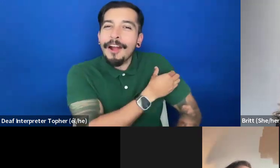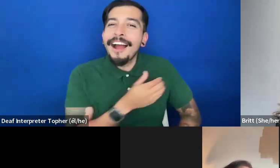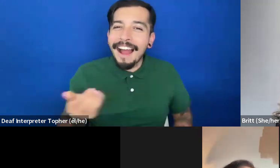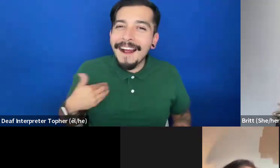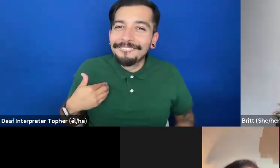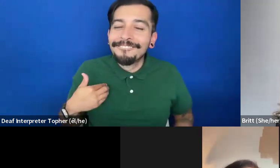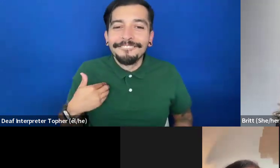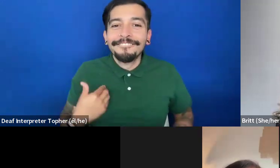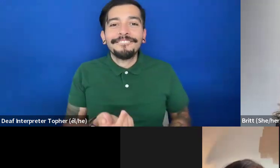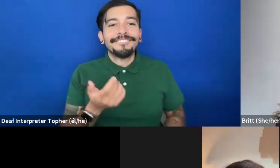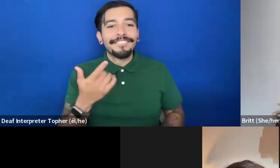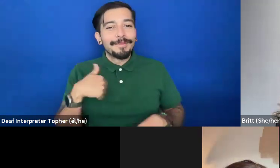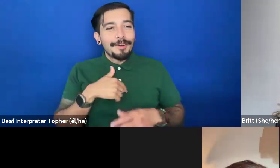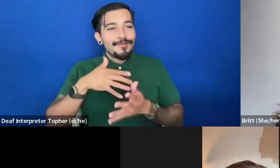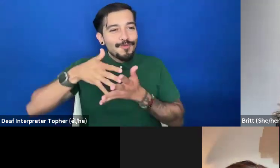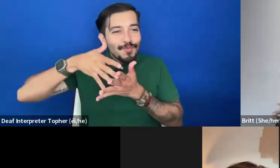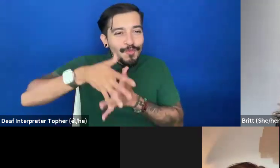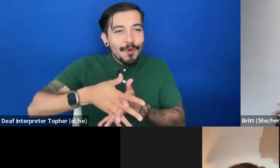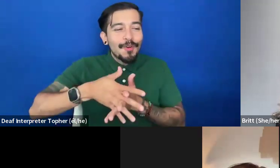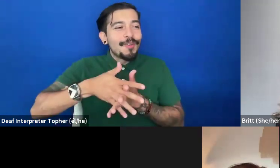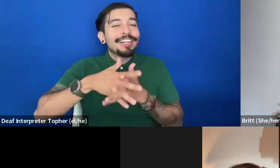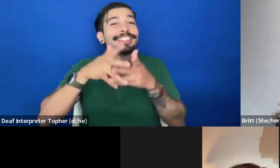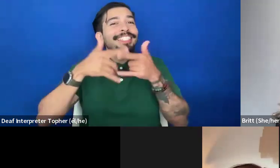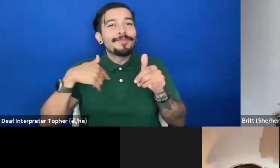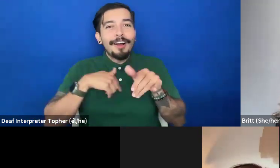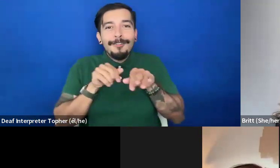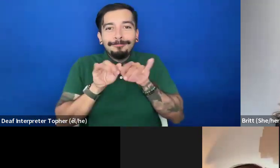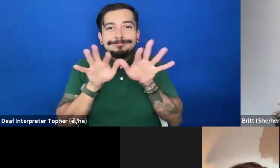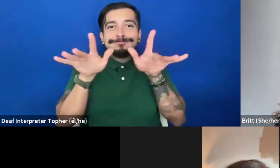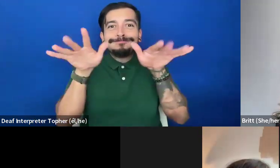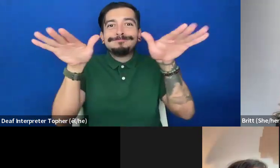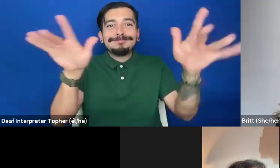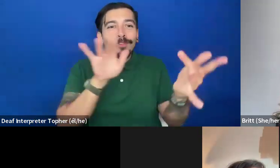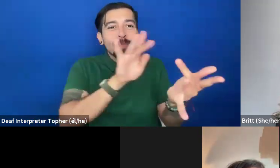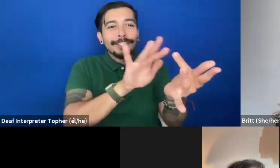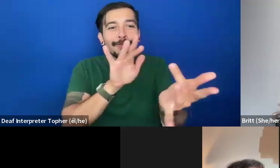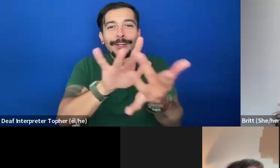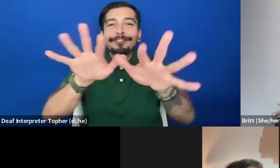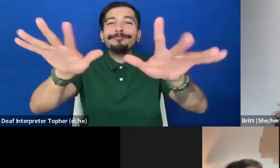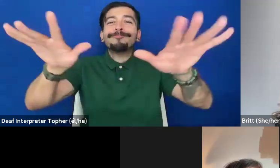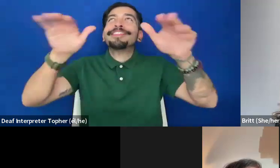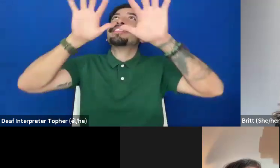to the sky and, and, you know, trees are amazing and, and so are disabled people, and how everything is so connected.